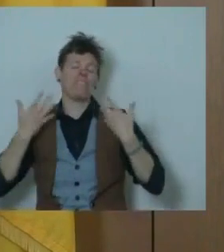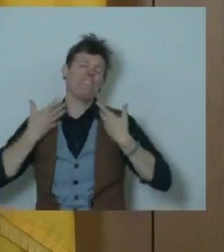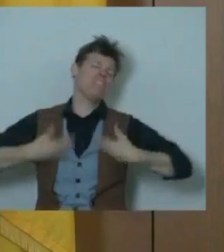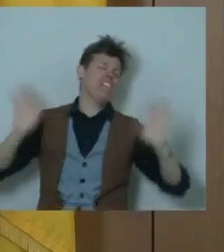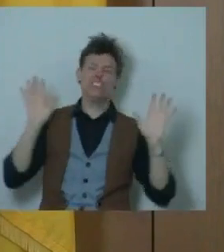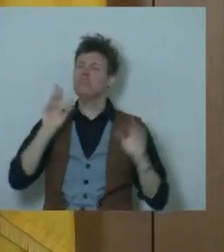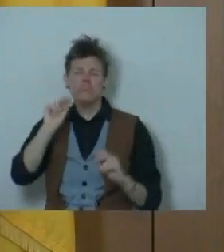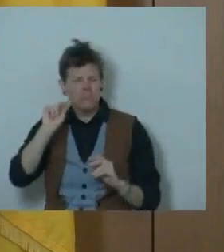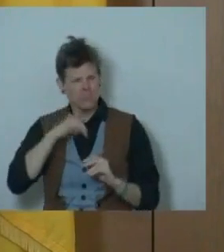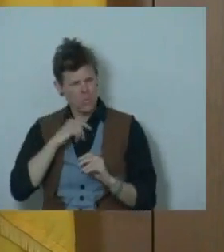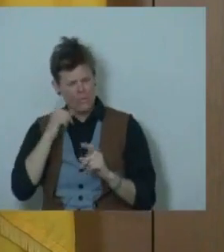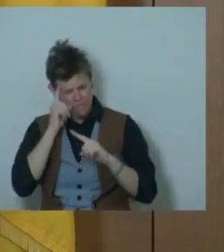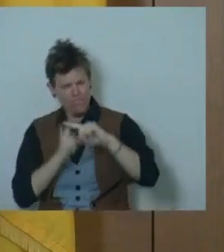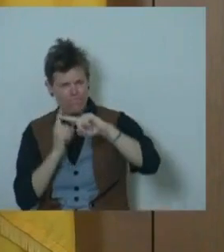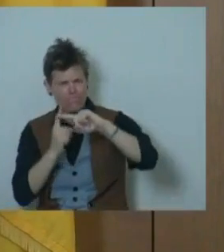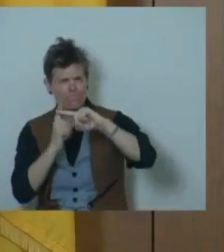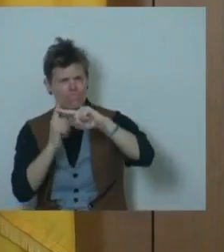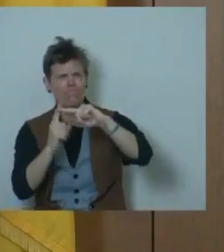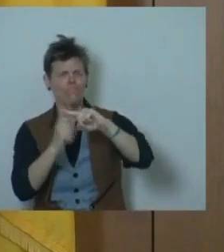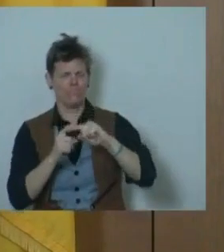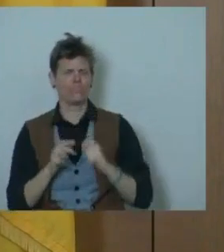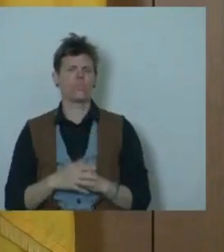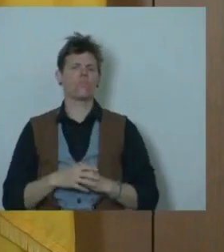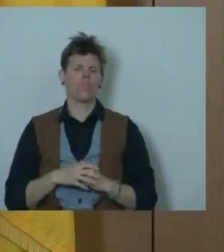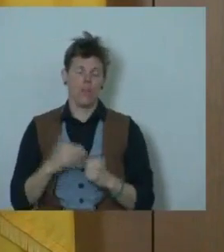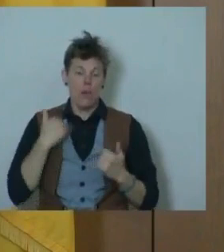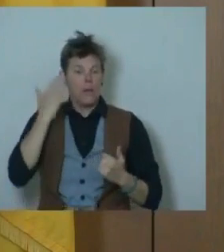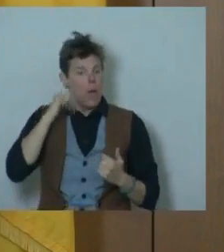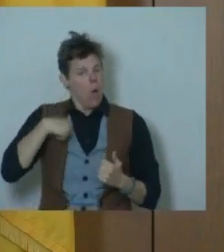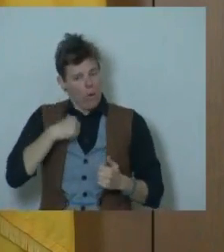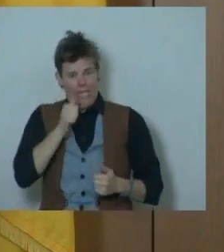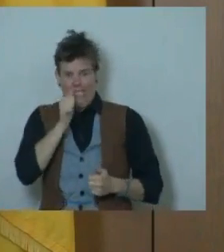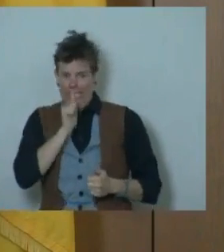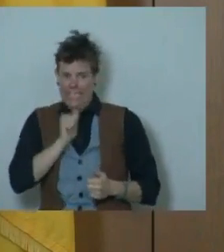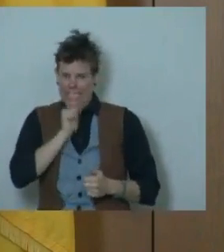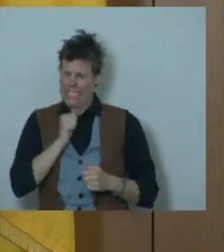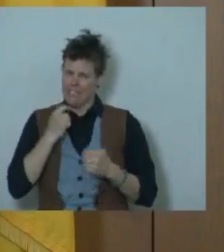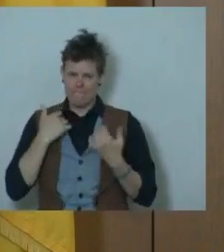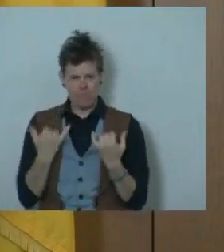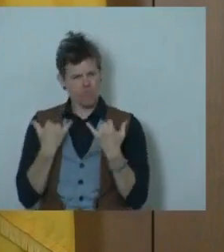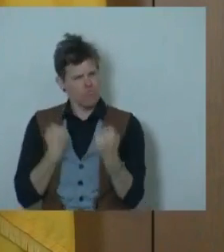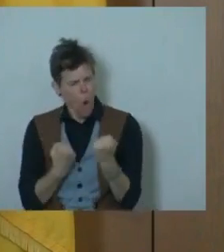I DON’T WANT PEOPLE TO GIVE UP HOPE THAT NONE OF THAT EVER OCCURS.